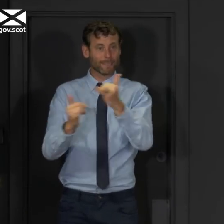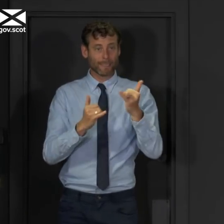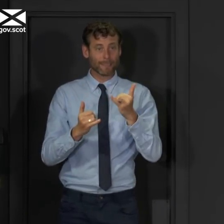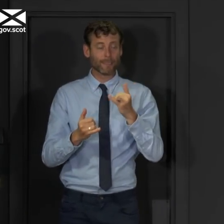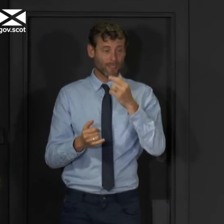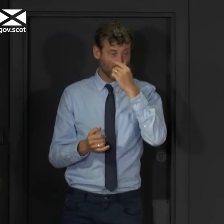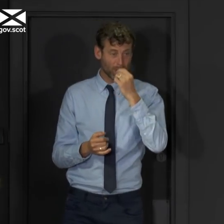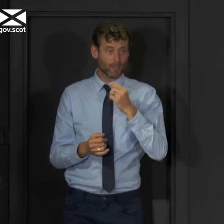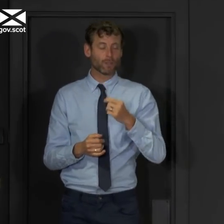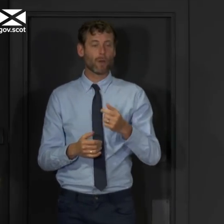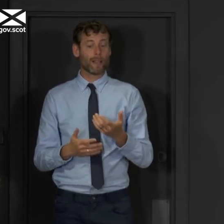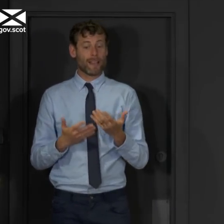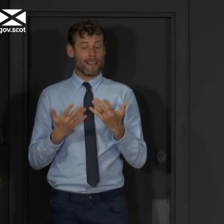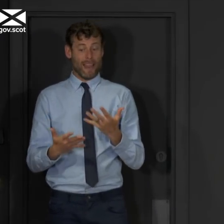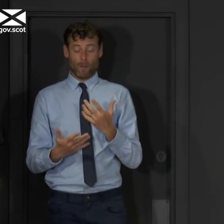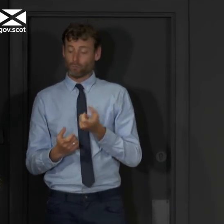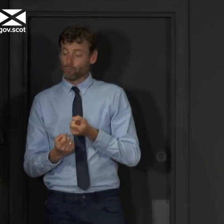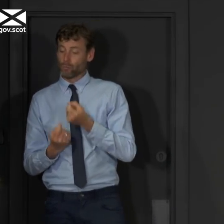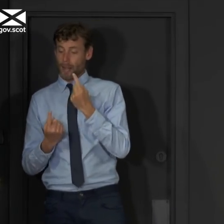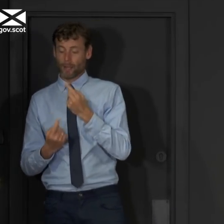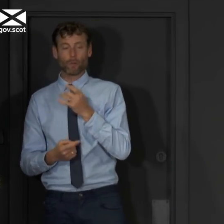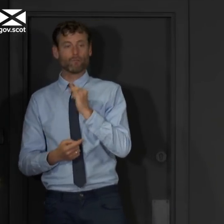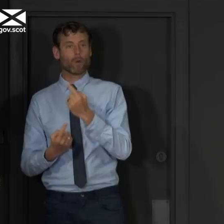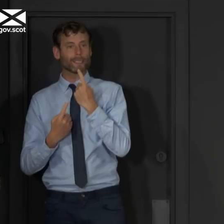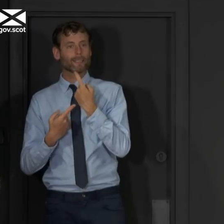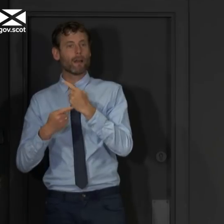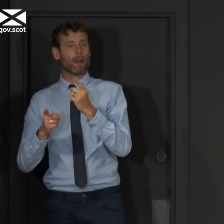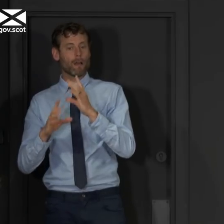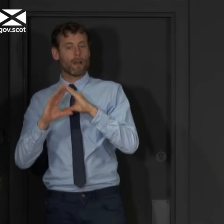there was a figure that was wrongly reported yesterday, but there is still a way to go.